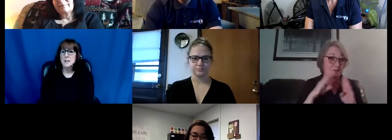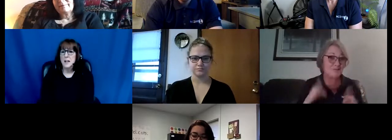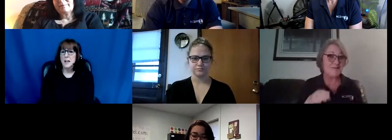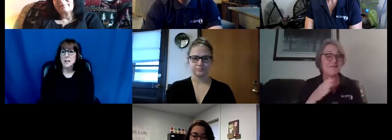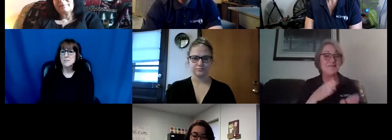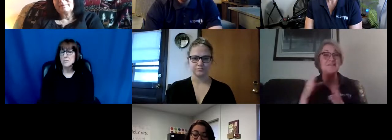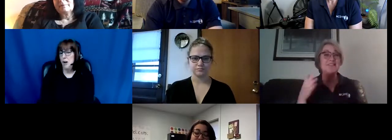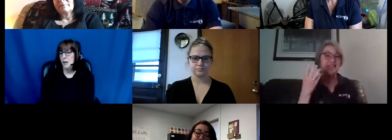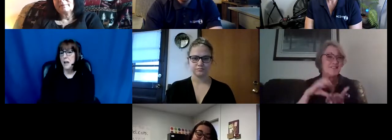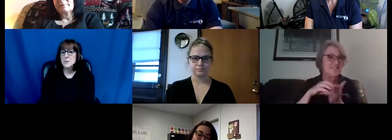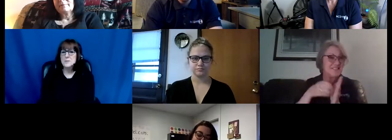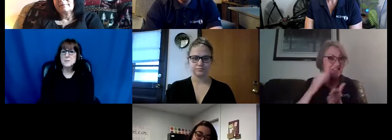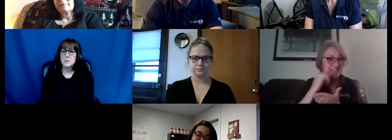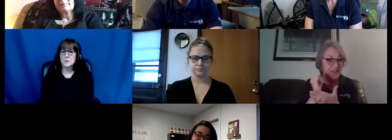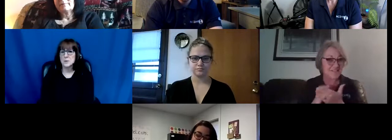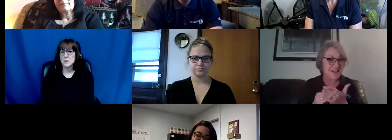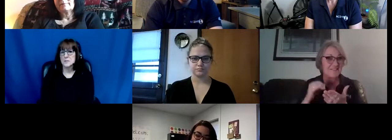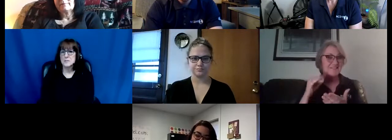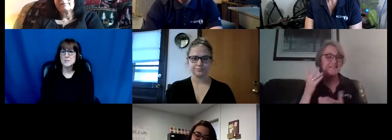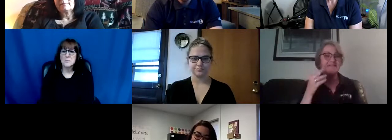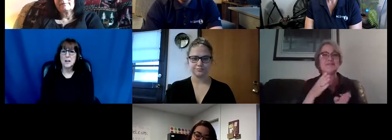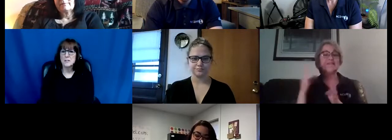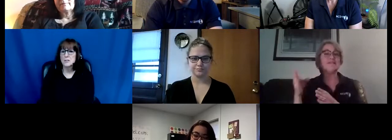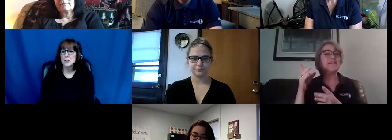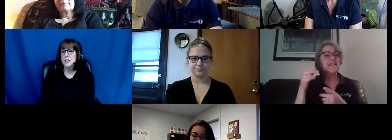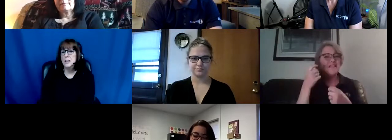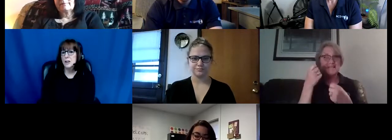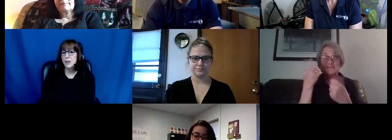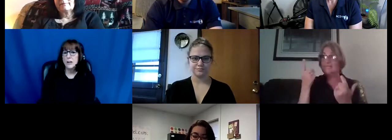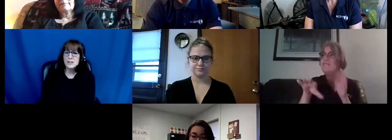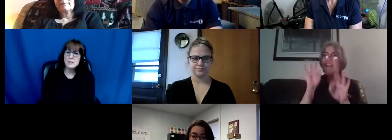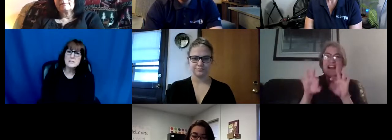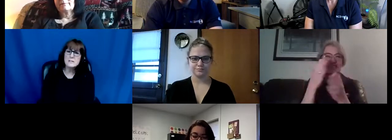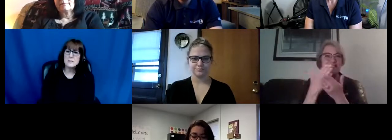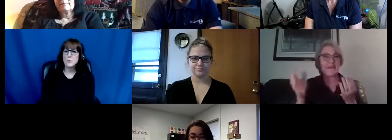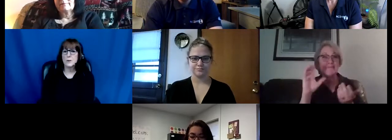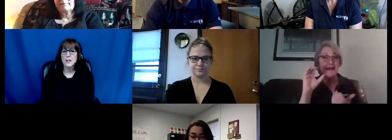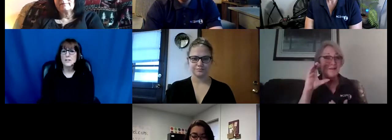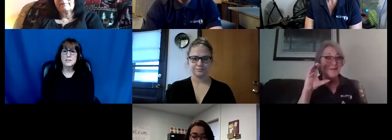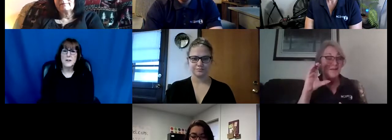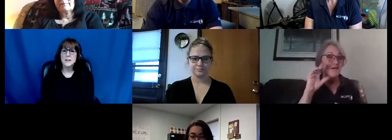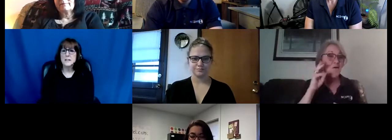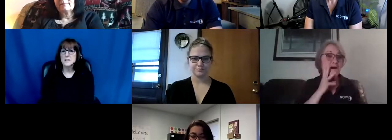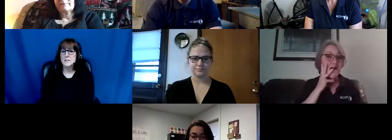a log house or some kind of cookie decorations or just finding some